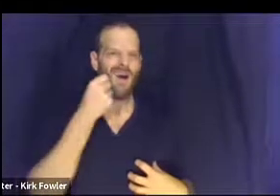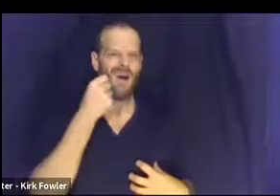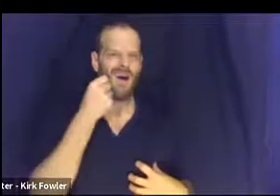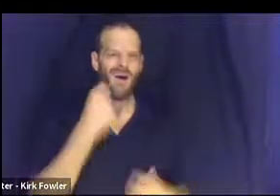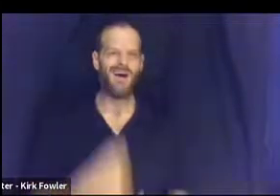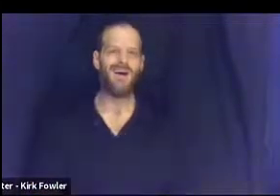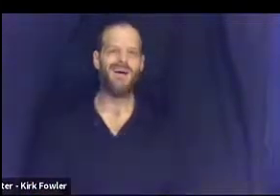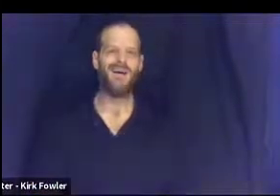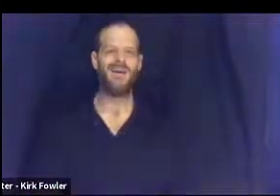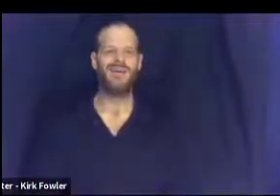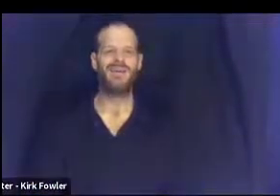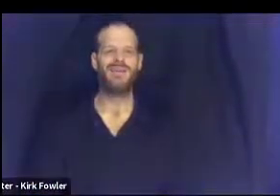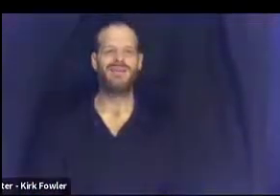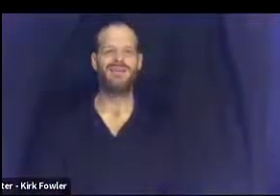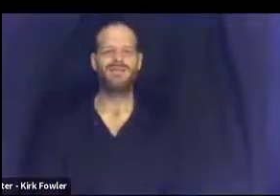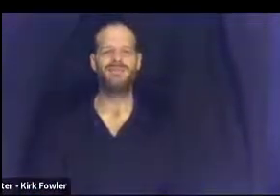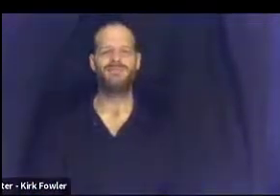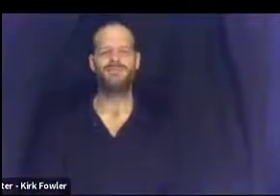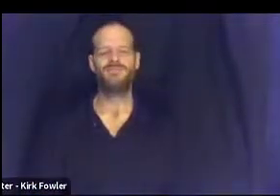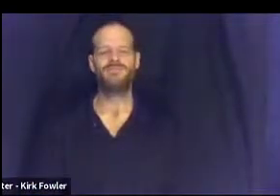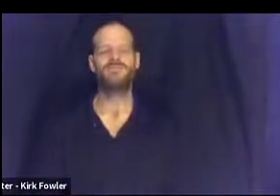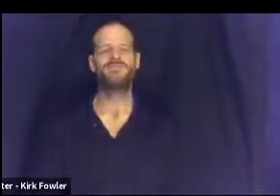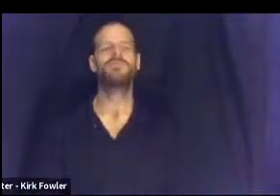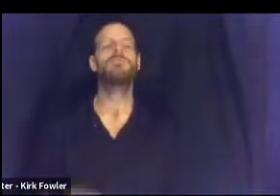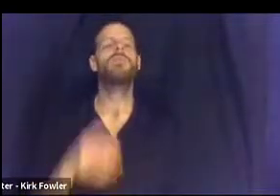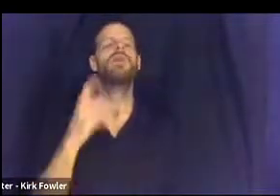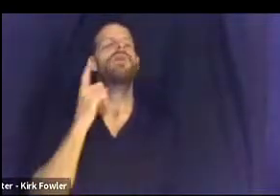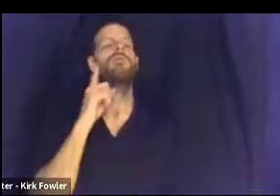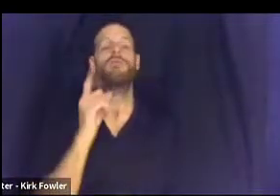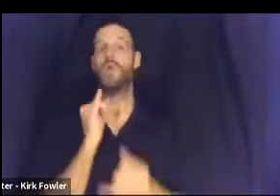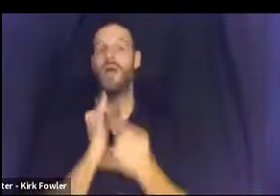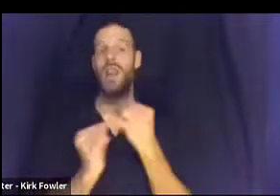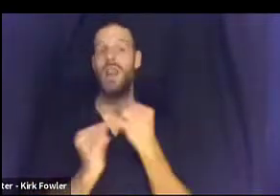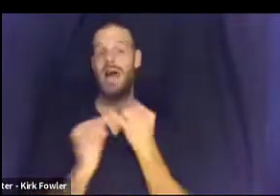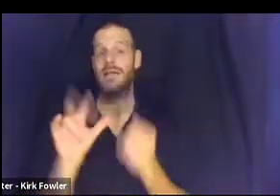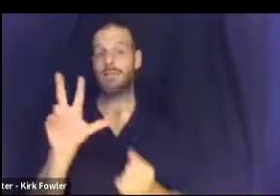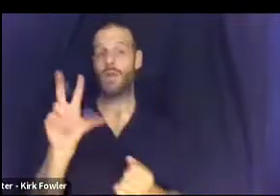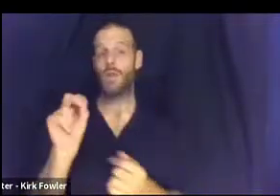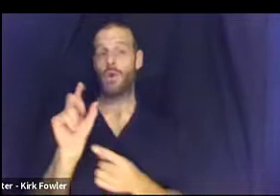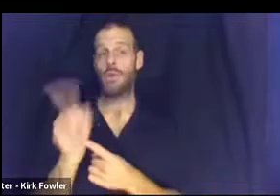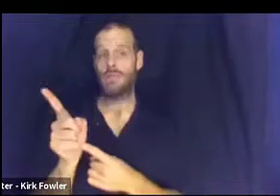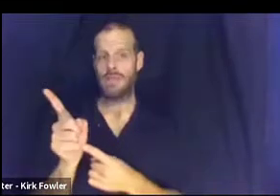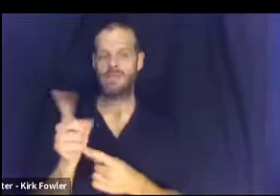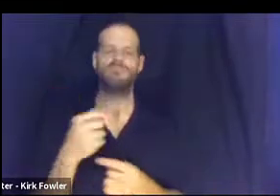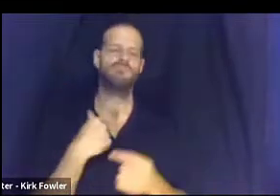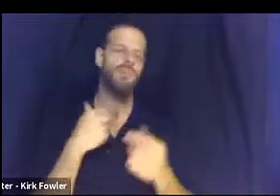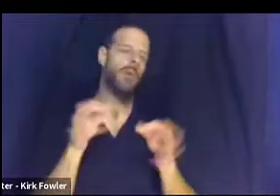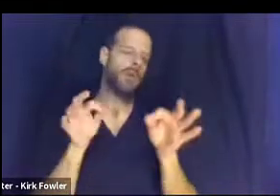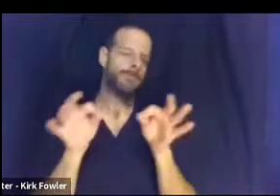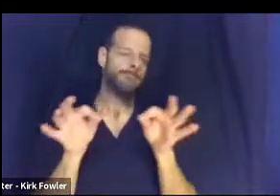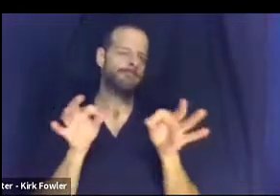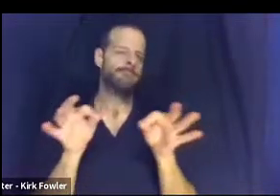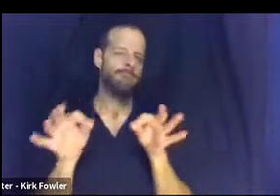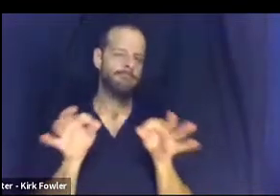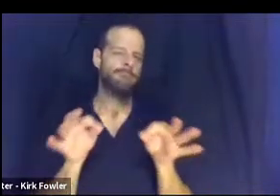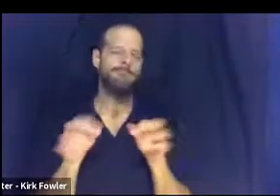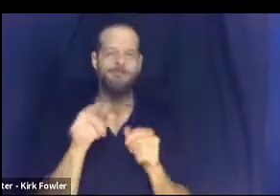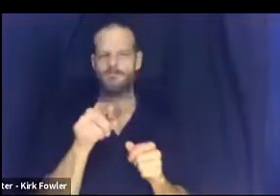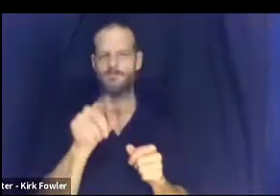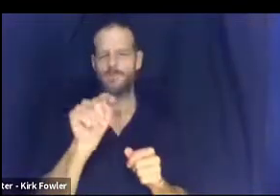So, for the last half hour, I want to walk you through this tool or instrument